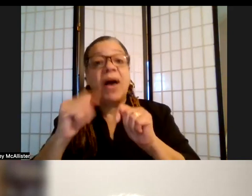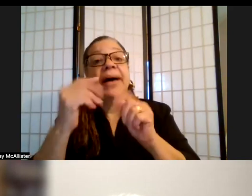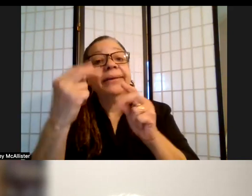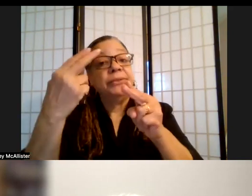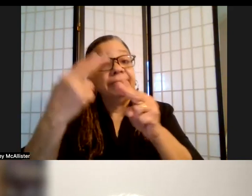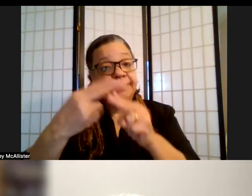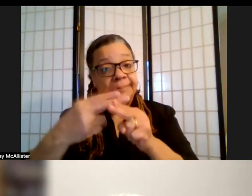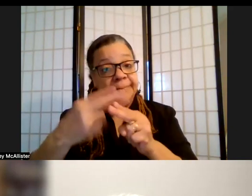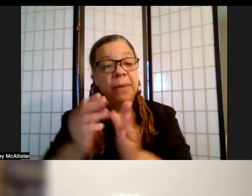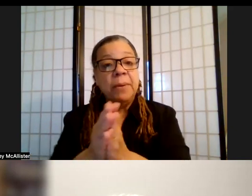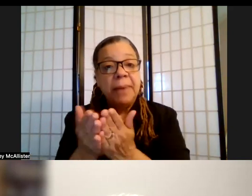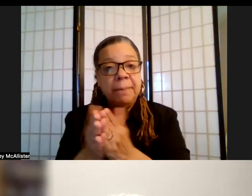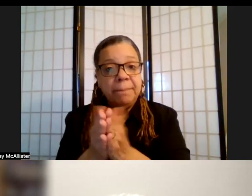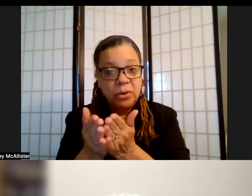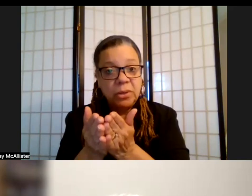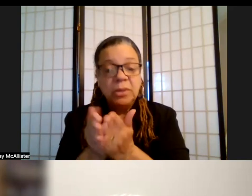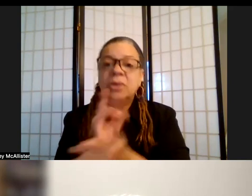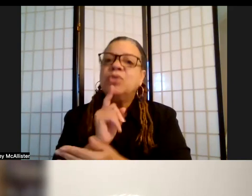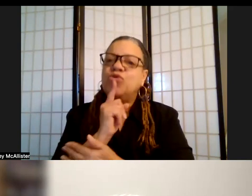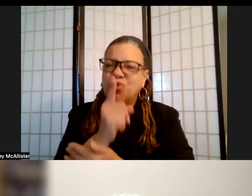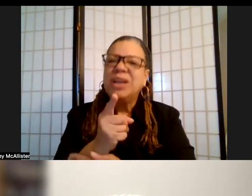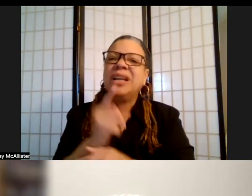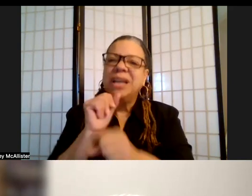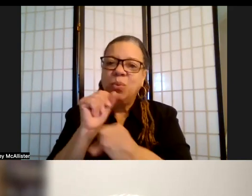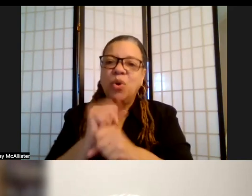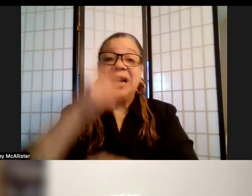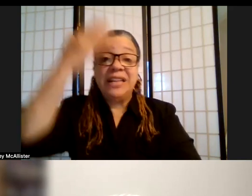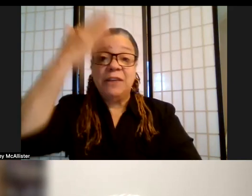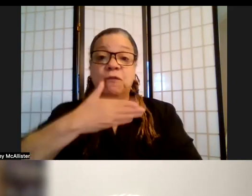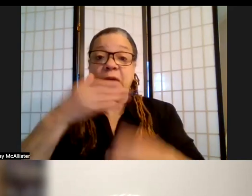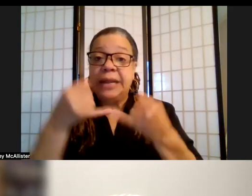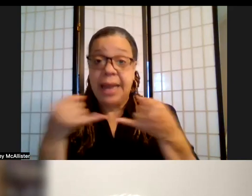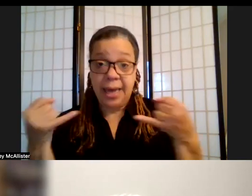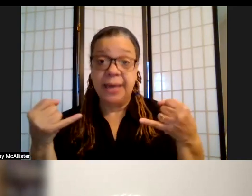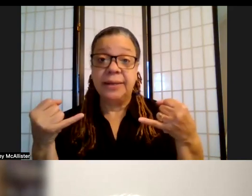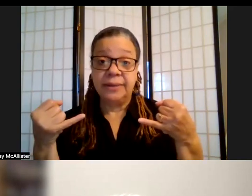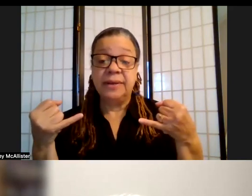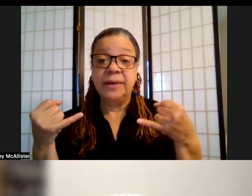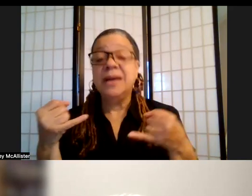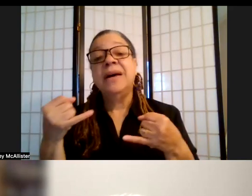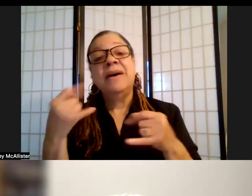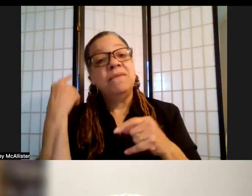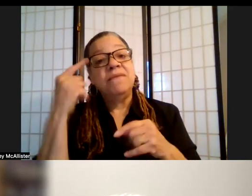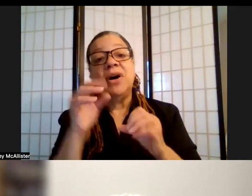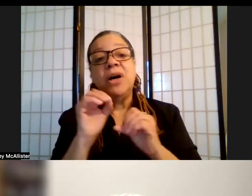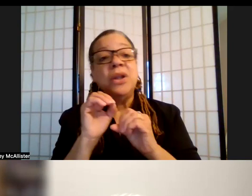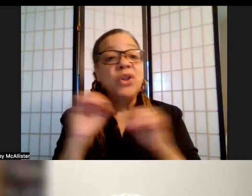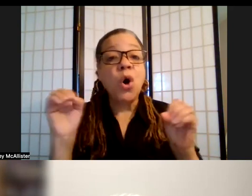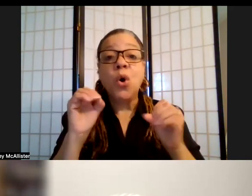who are sort of really working at the front lines for no sort of uh desire for glory or